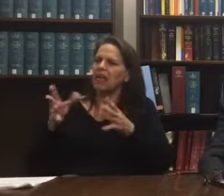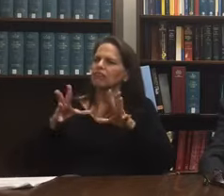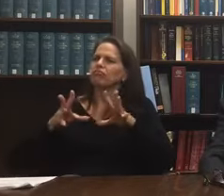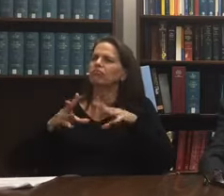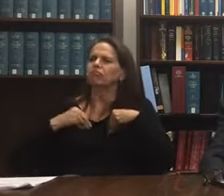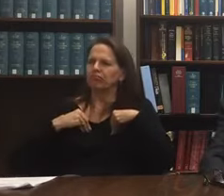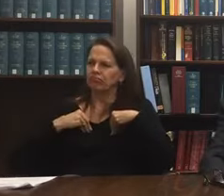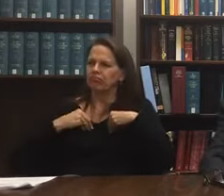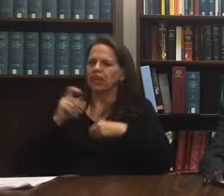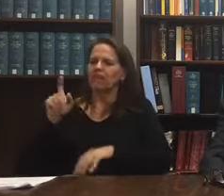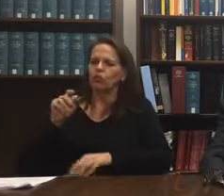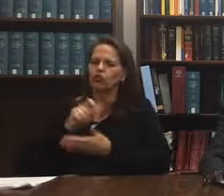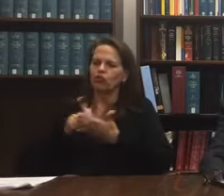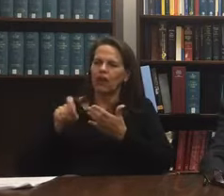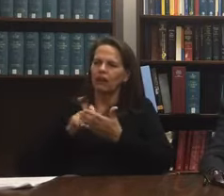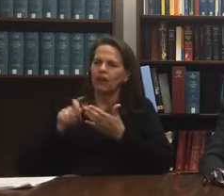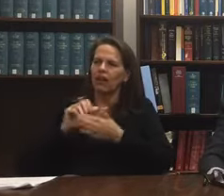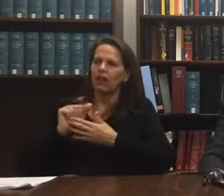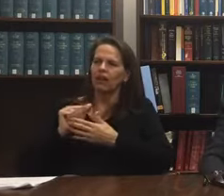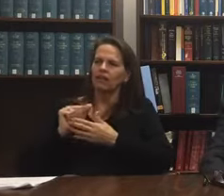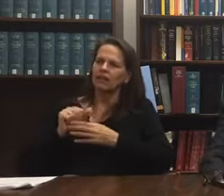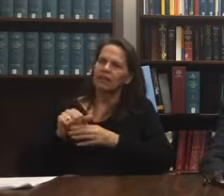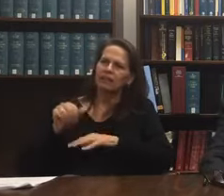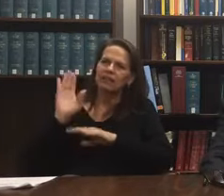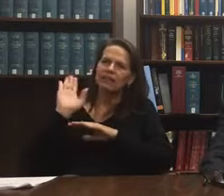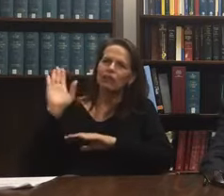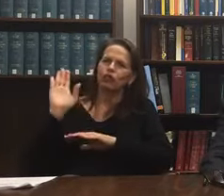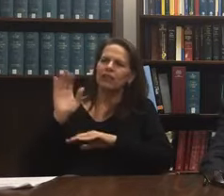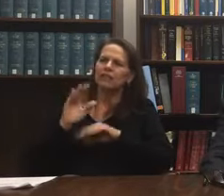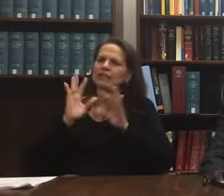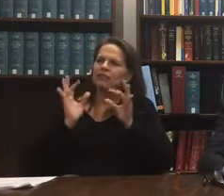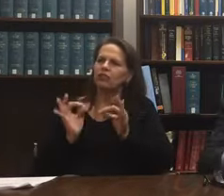have to write a hearing decision it can take anywhere depending on their